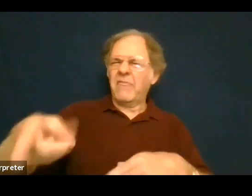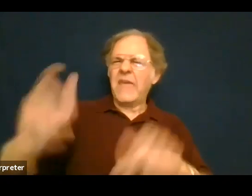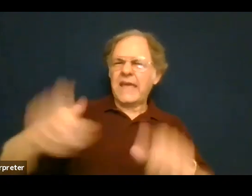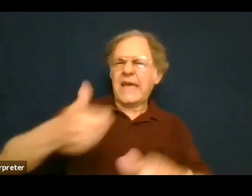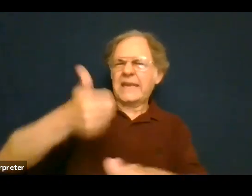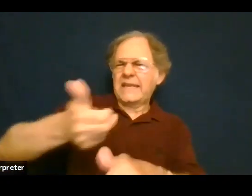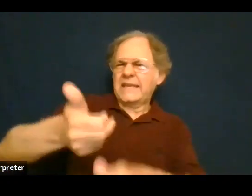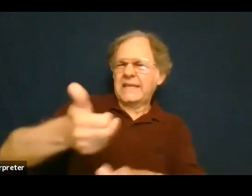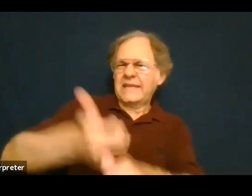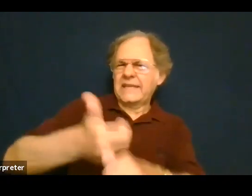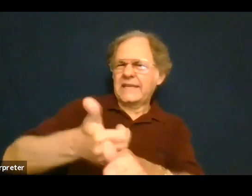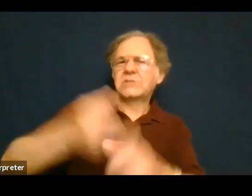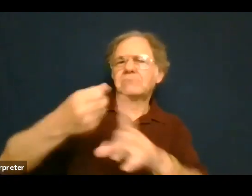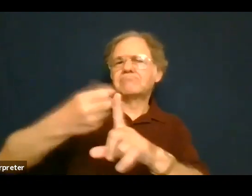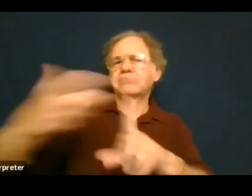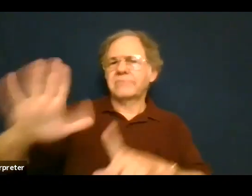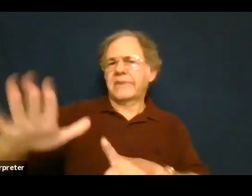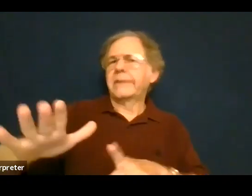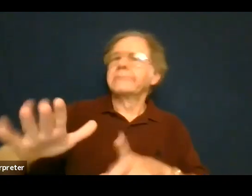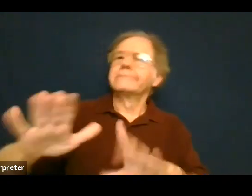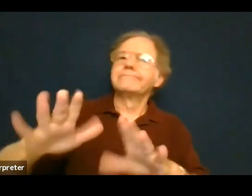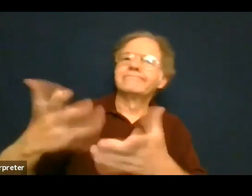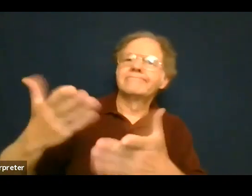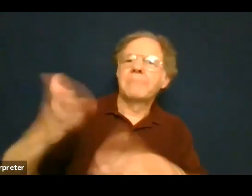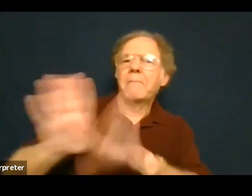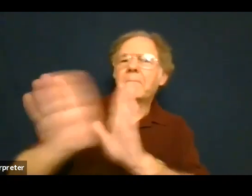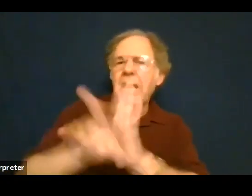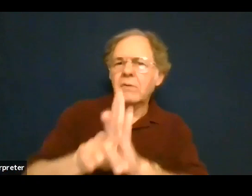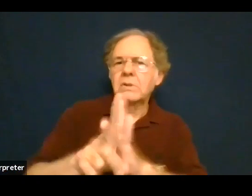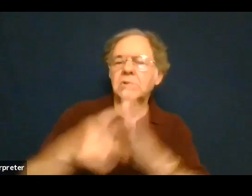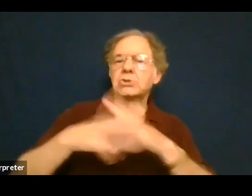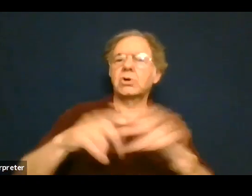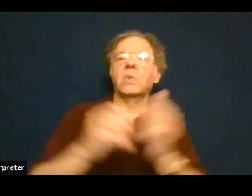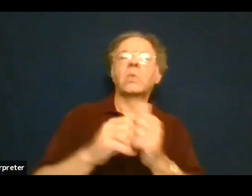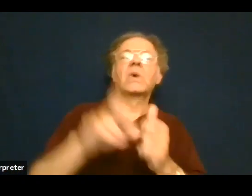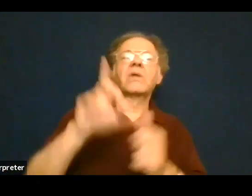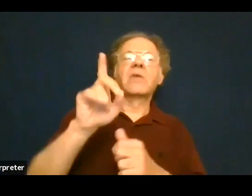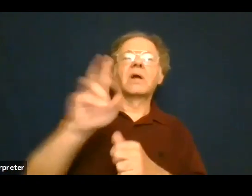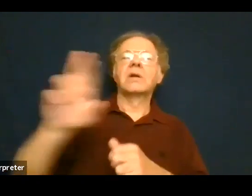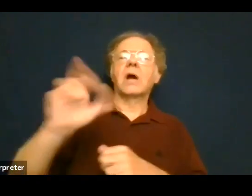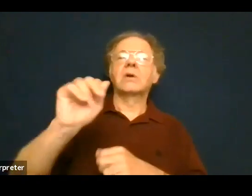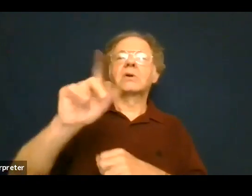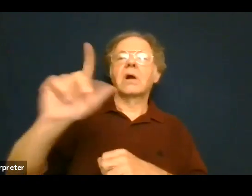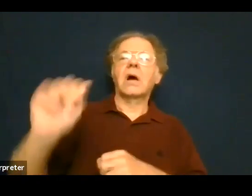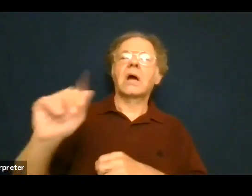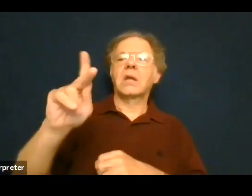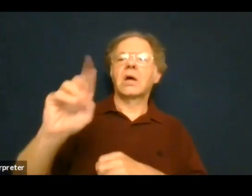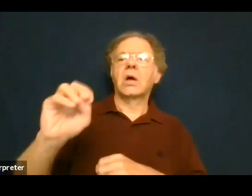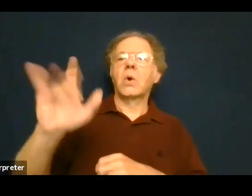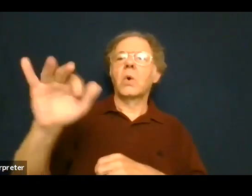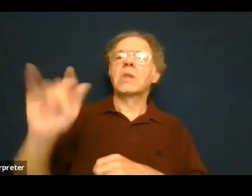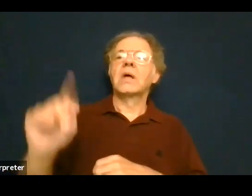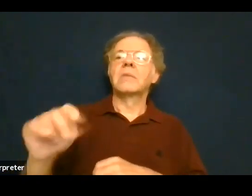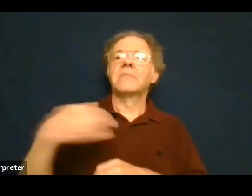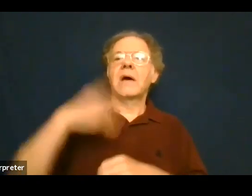and what they do. And I'm going to start with Dr. Alaa Koleilat. Hi. My name is Alaa Koleilat.